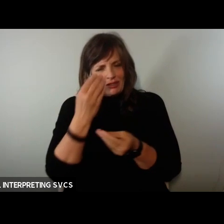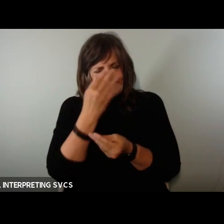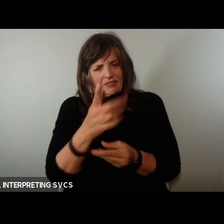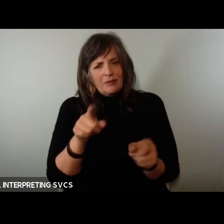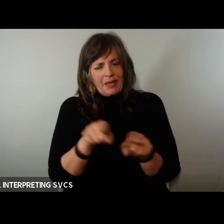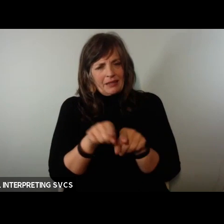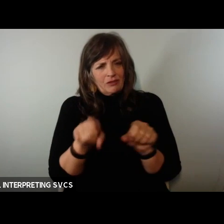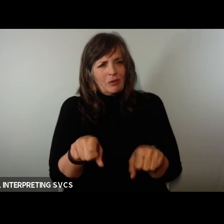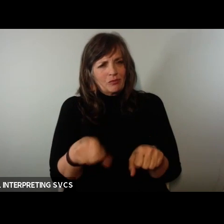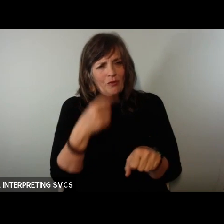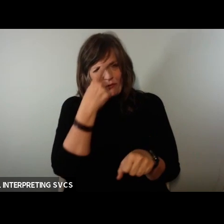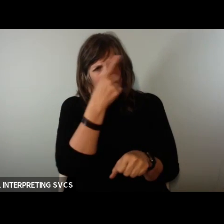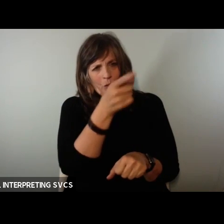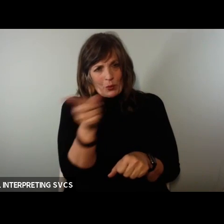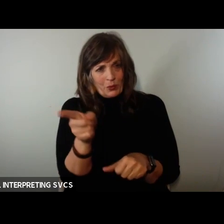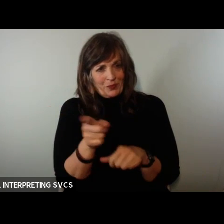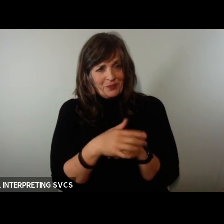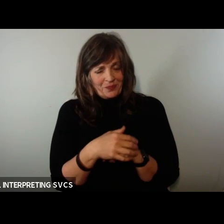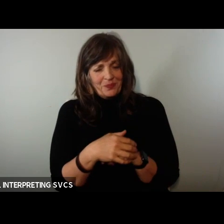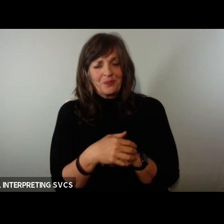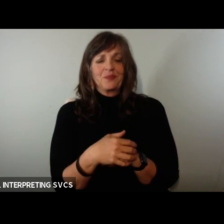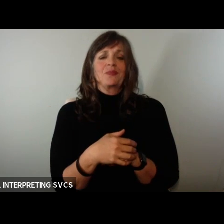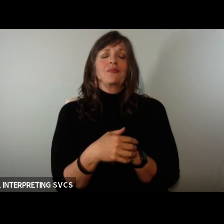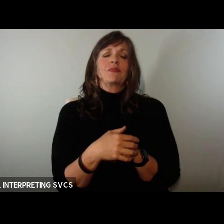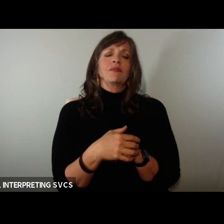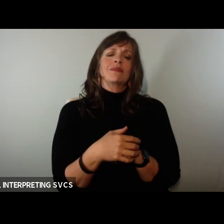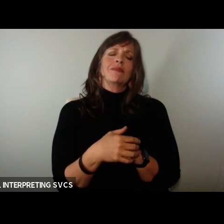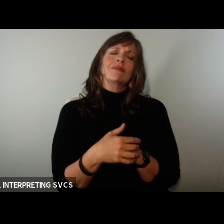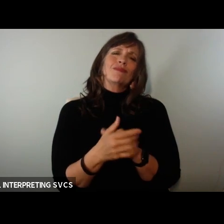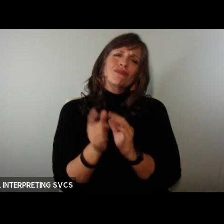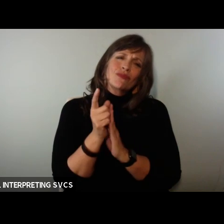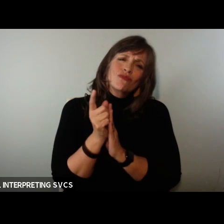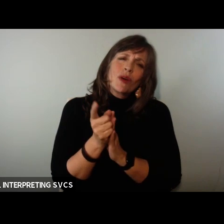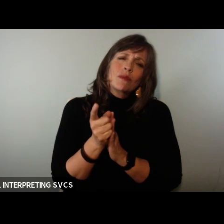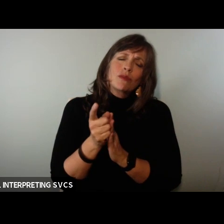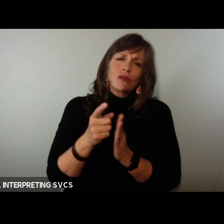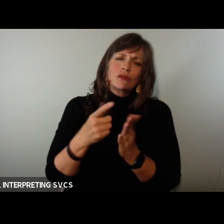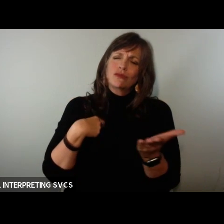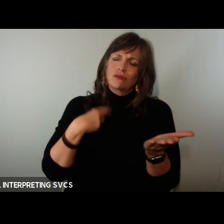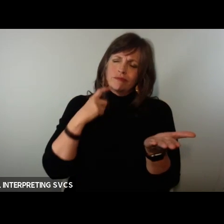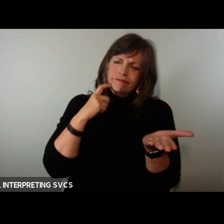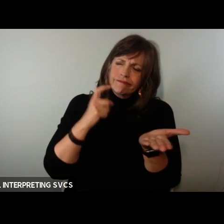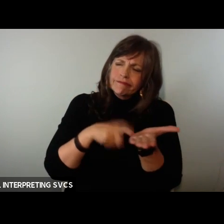And we also just wanna take a moment to acknowledge that we know this crisis is moving quickly,